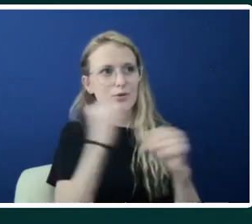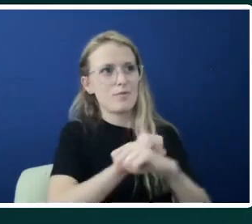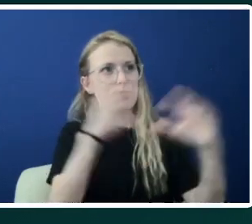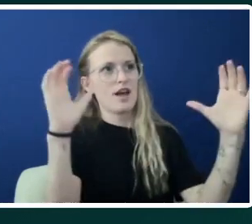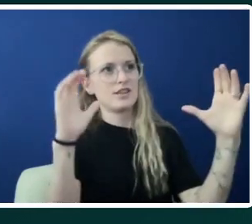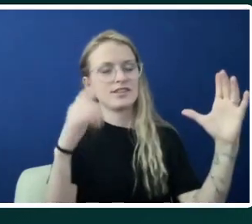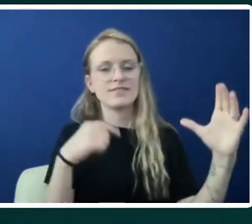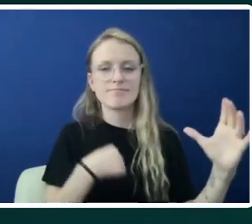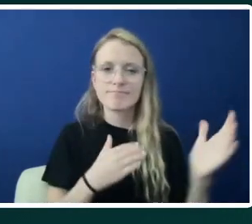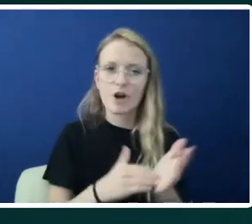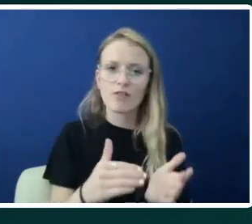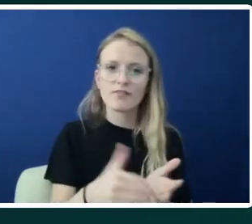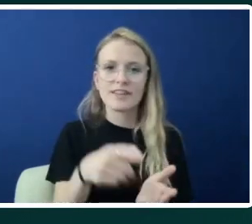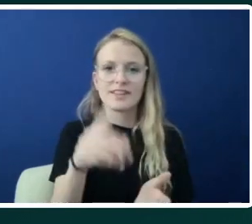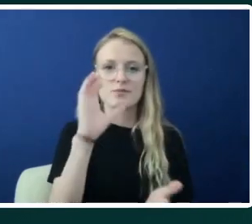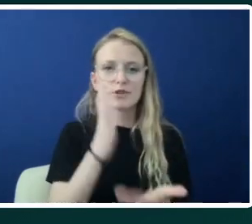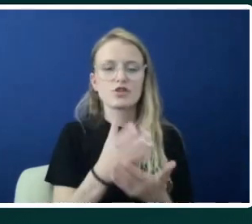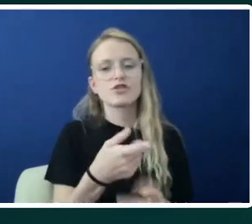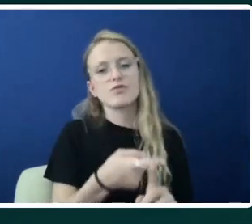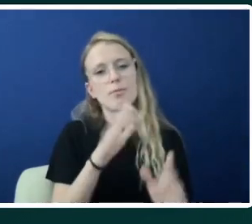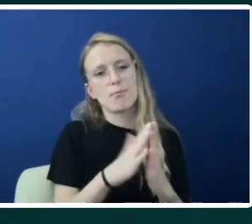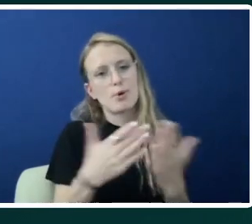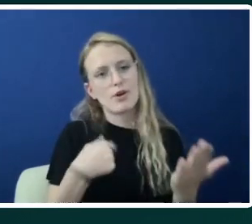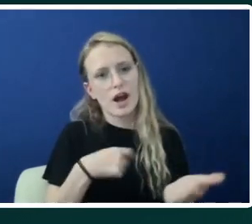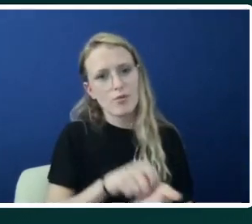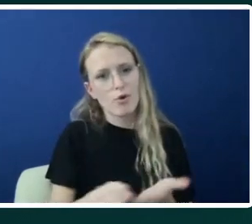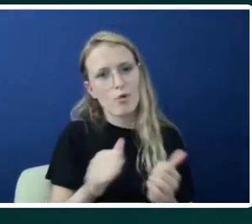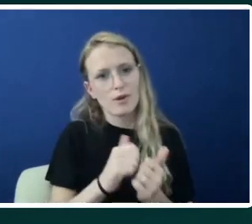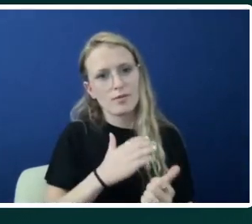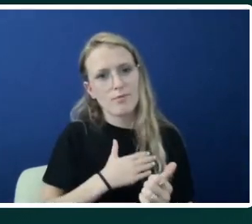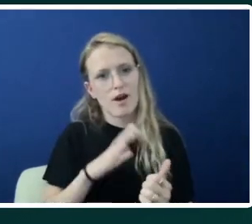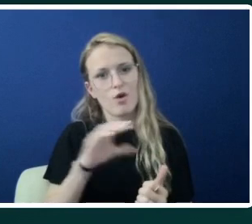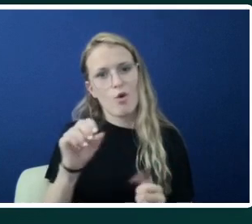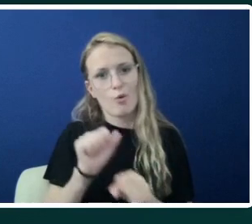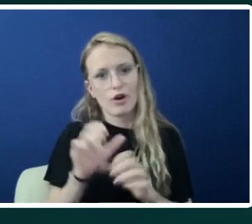that comes from a book written with my colleague, a co-advisor, co-investigator on this project,